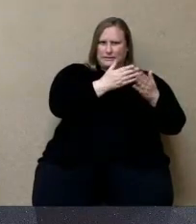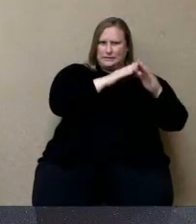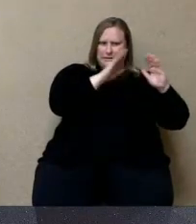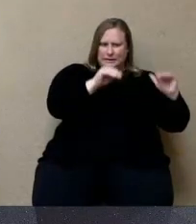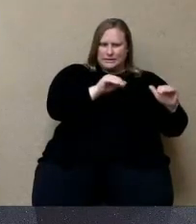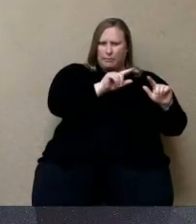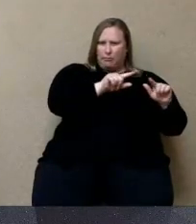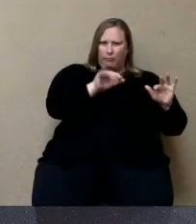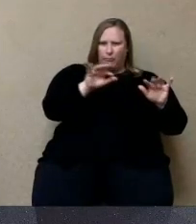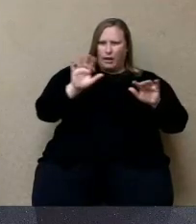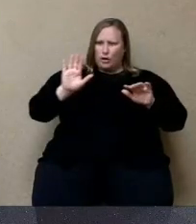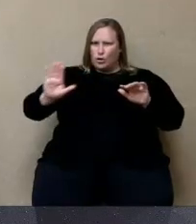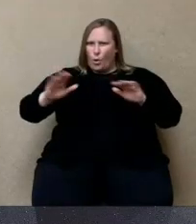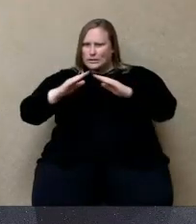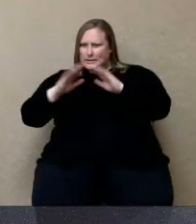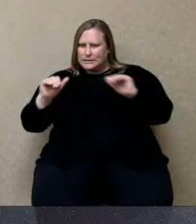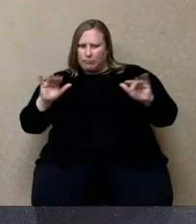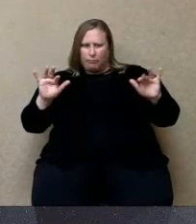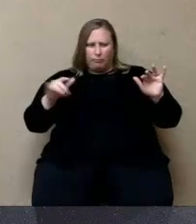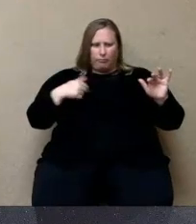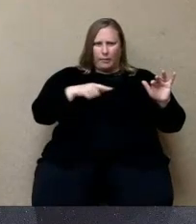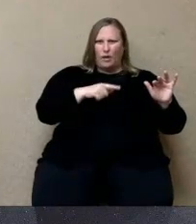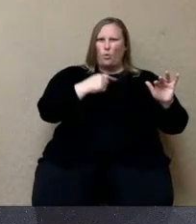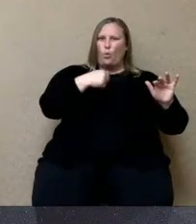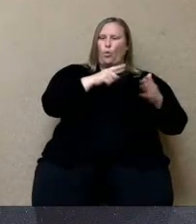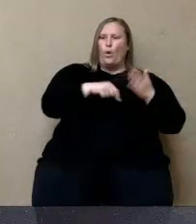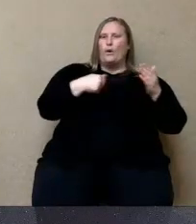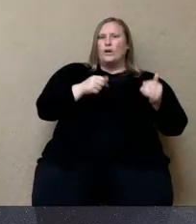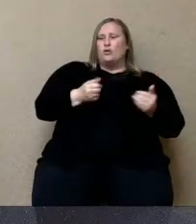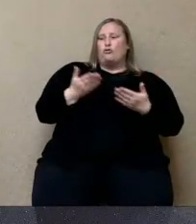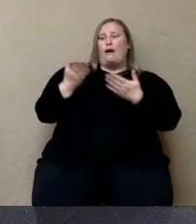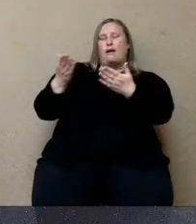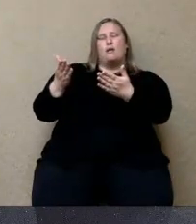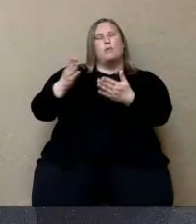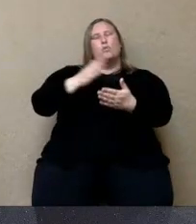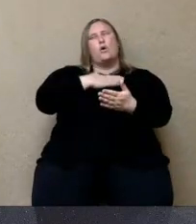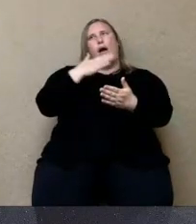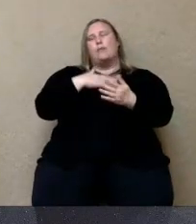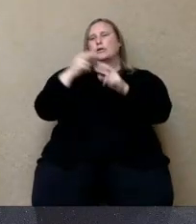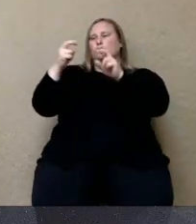been looking at and the one that we recommend. And we are happy to talk with people about those decisions,